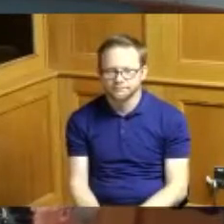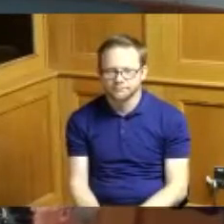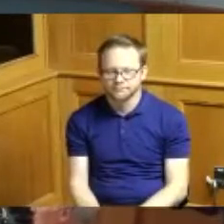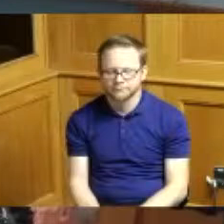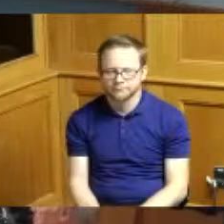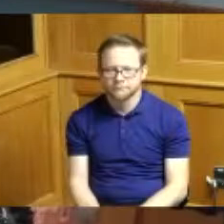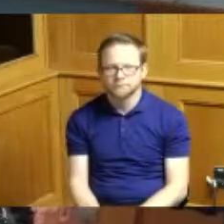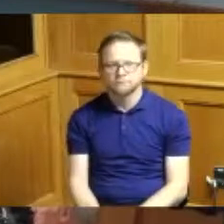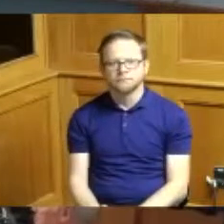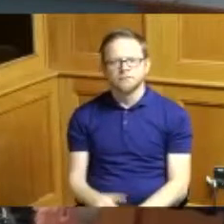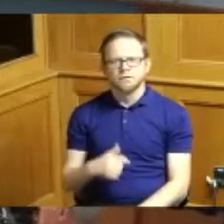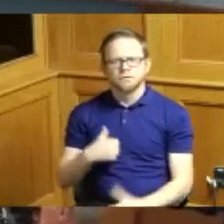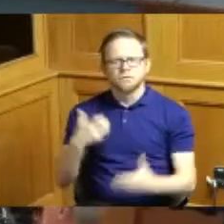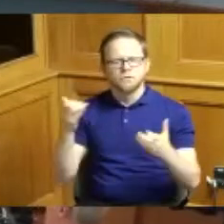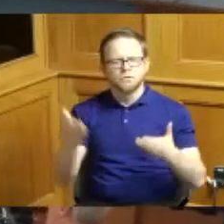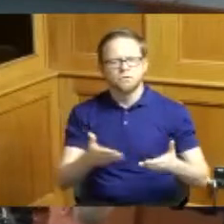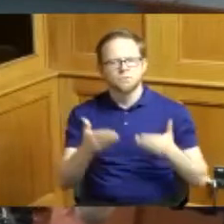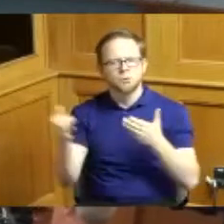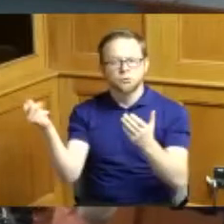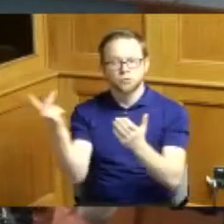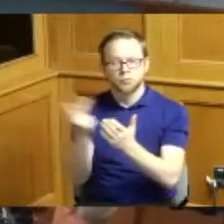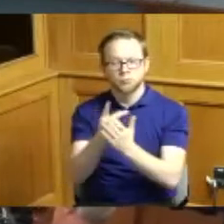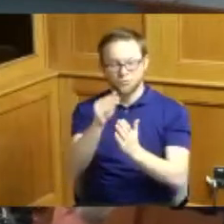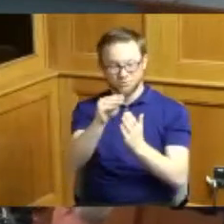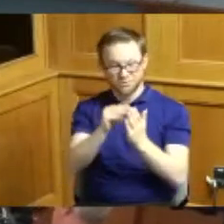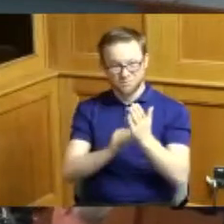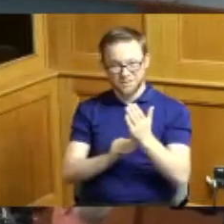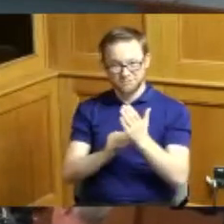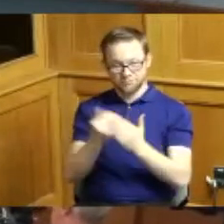I'd like to make a motion to prove the minutes of the previous session